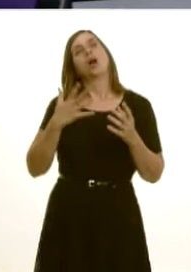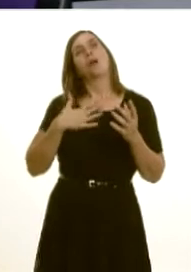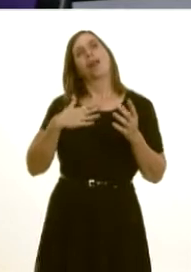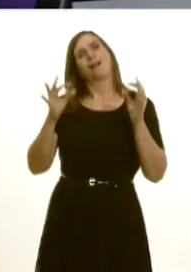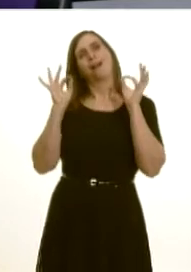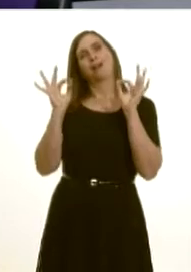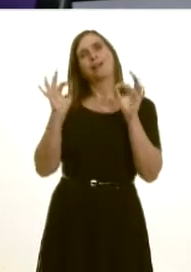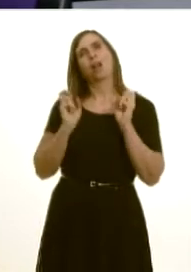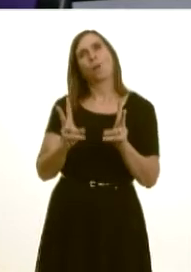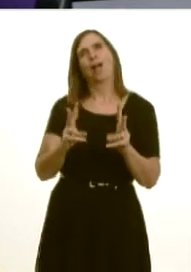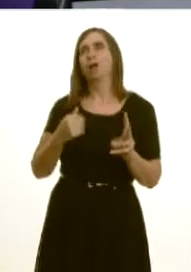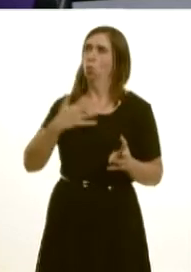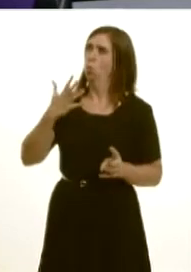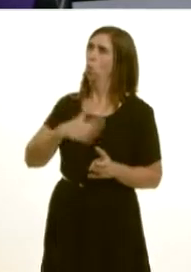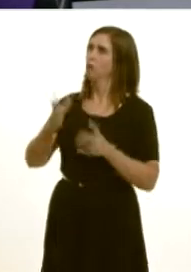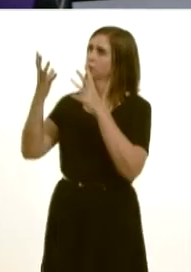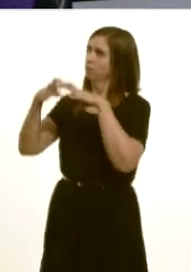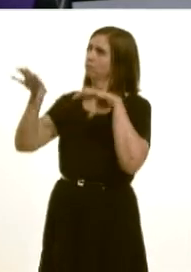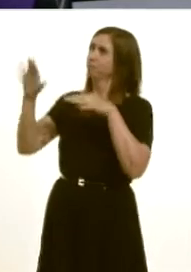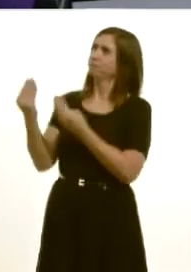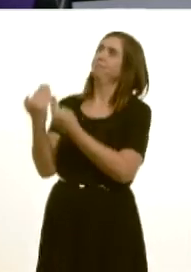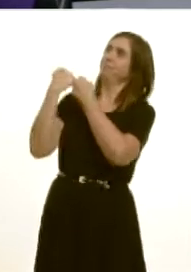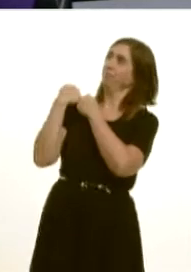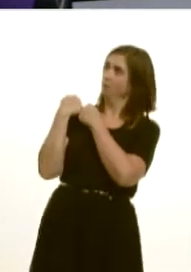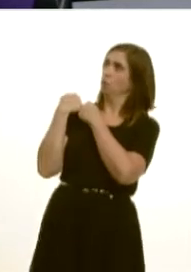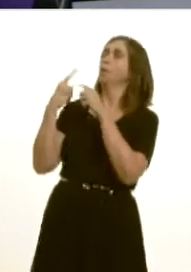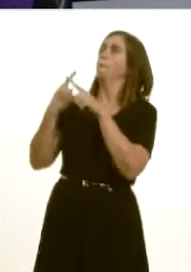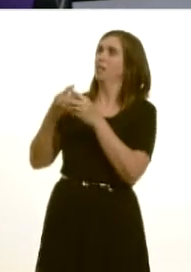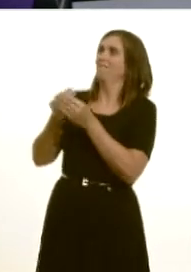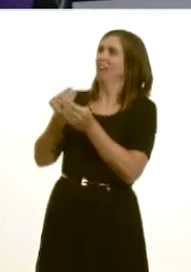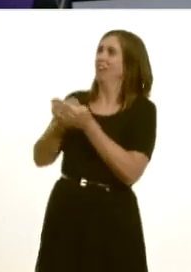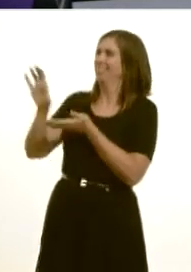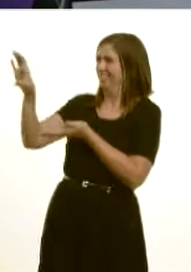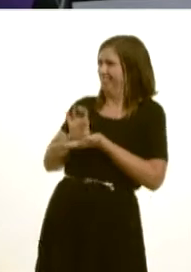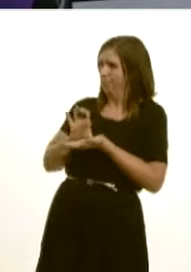we would want to see devolution plus the finances following. That would then make it far easier